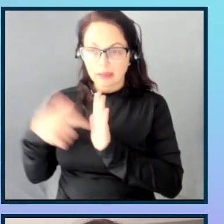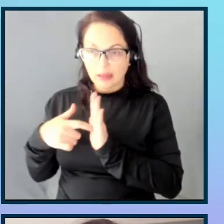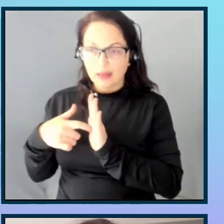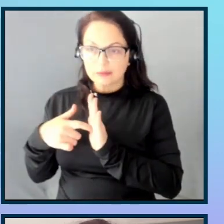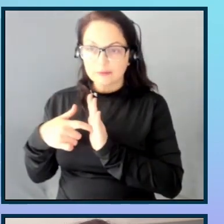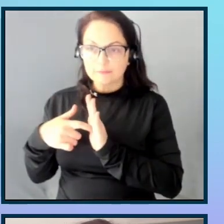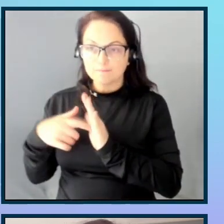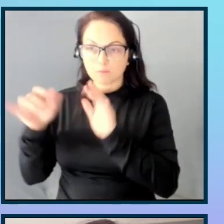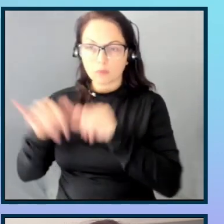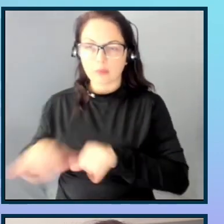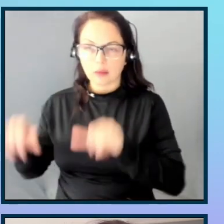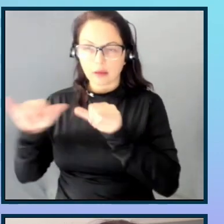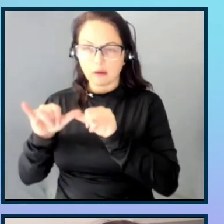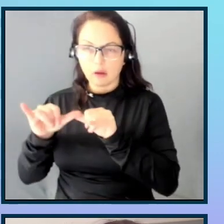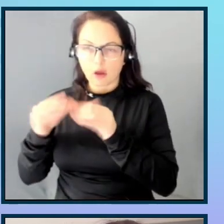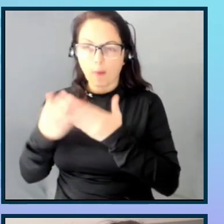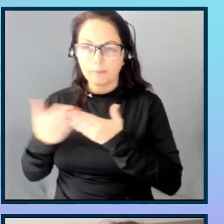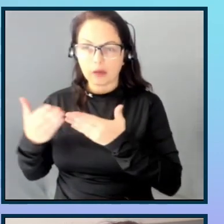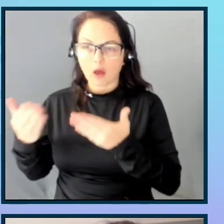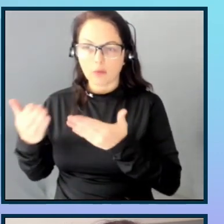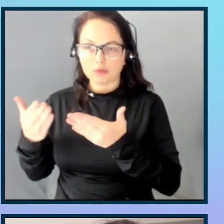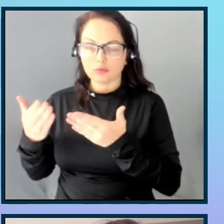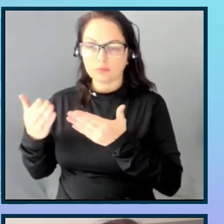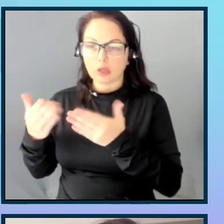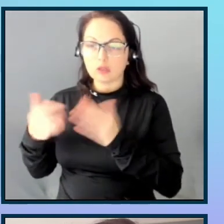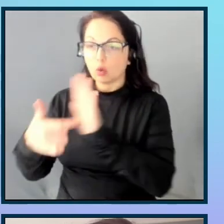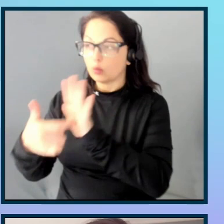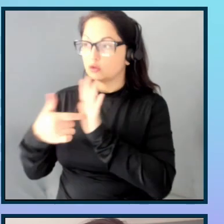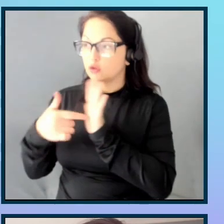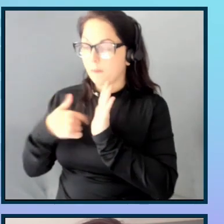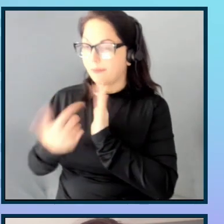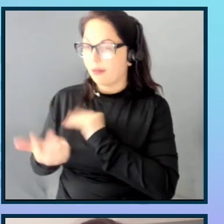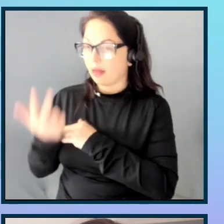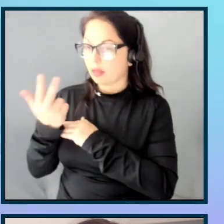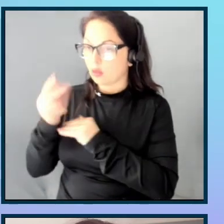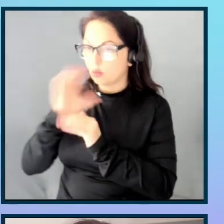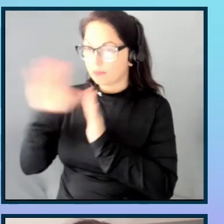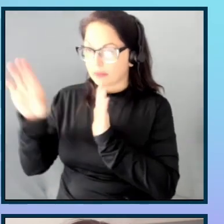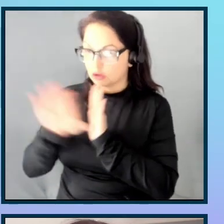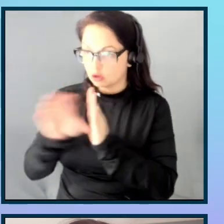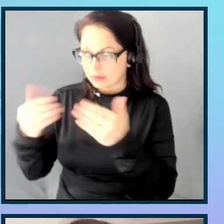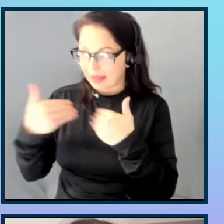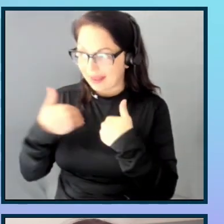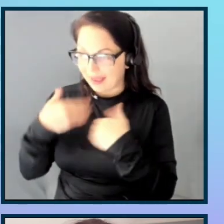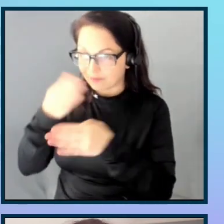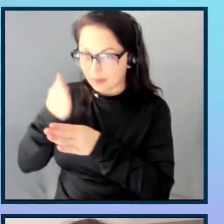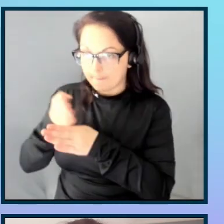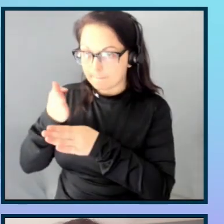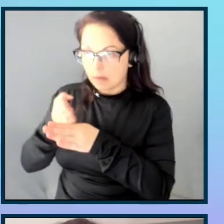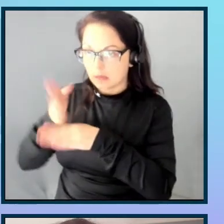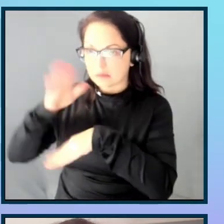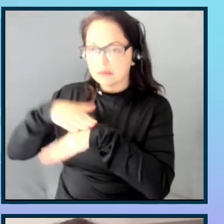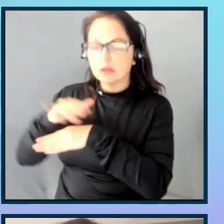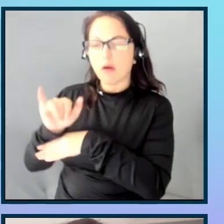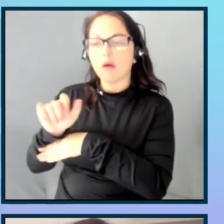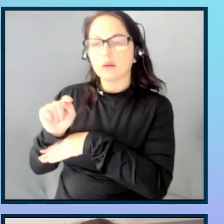Point me two to three images that have this bus on it. Is an exception that was applied to the success criterion